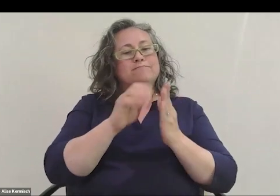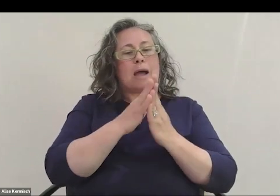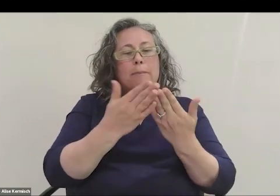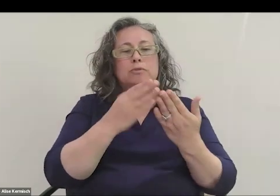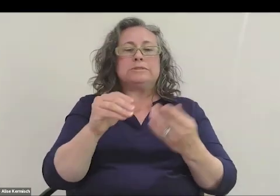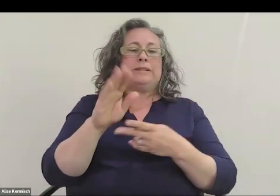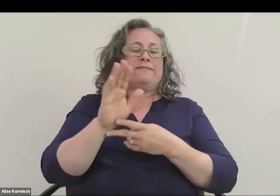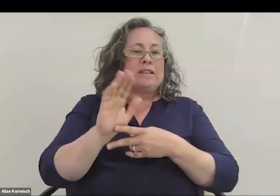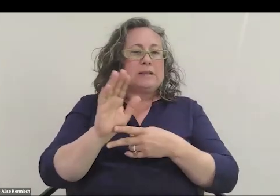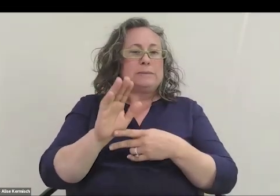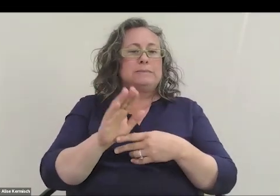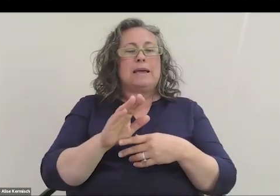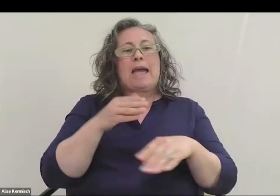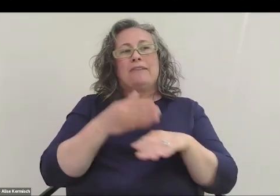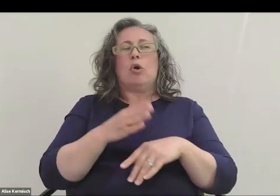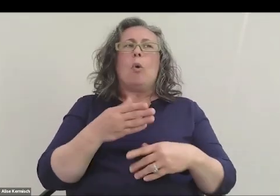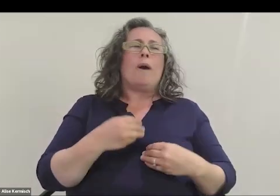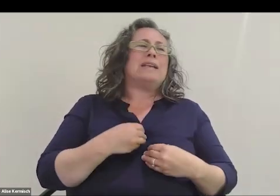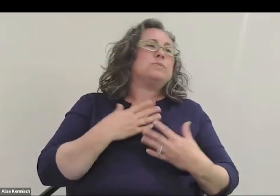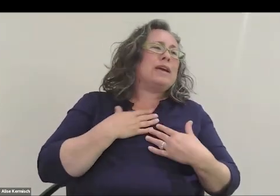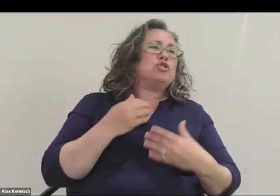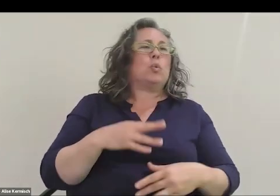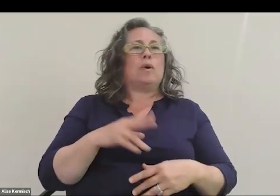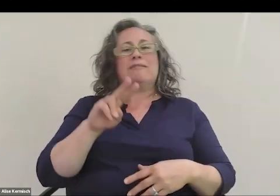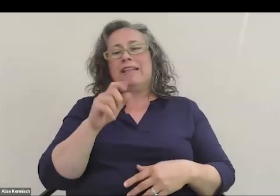their job of inspiration or villainy or showing how good,